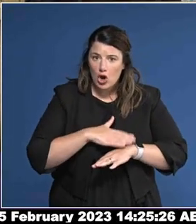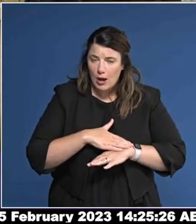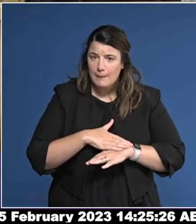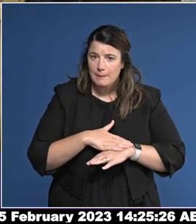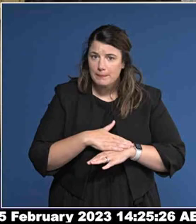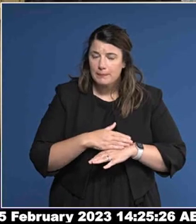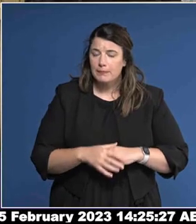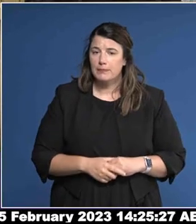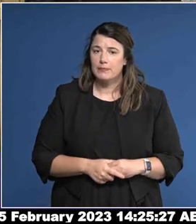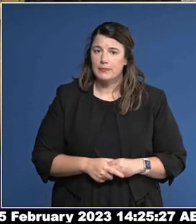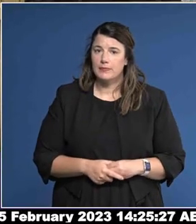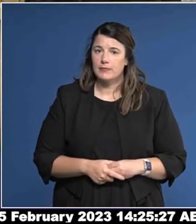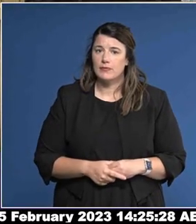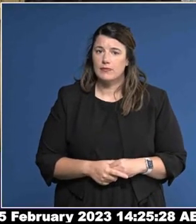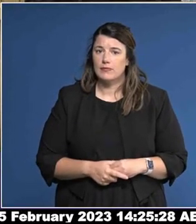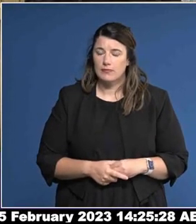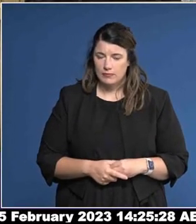neglect and exploitation as an assault.